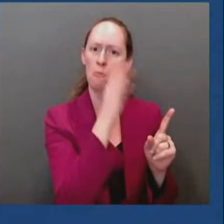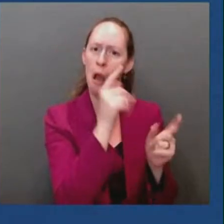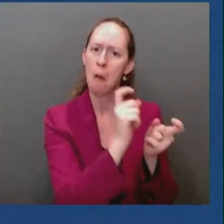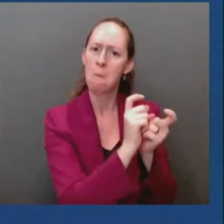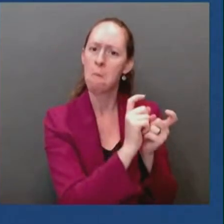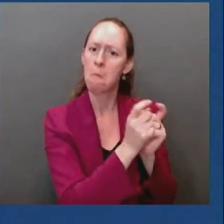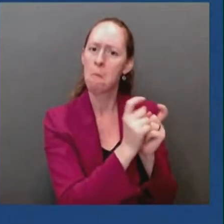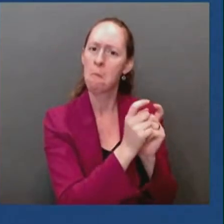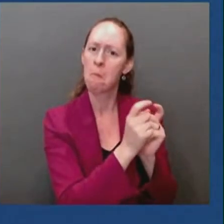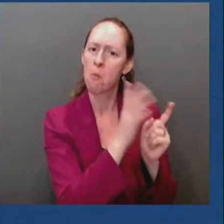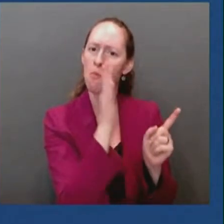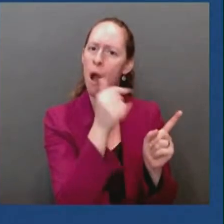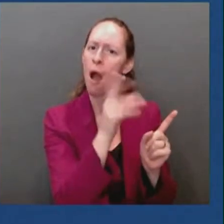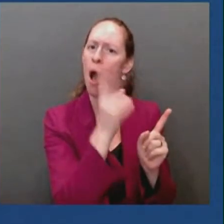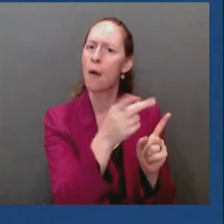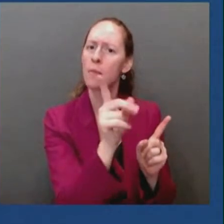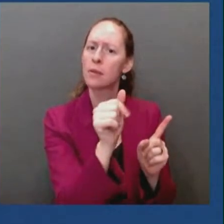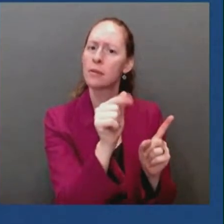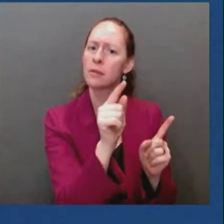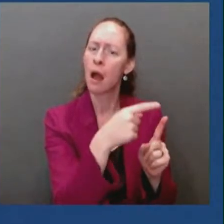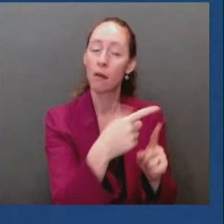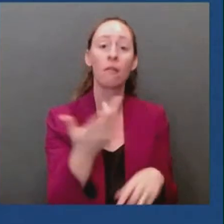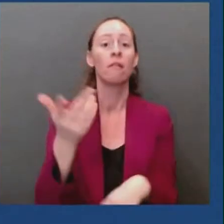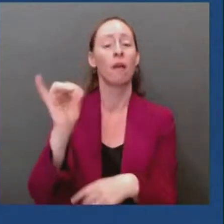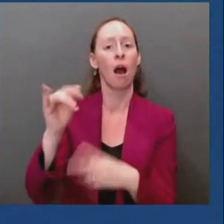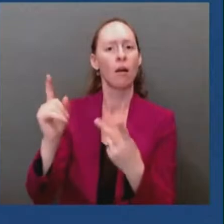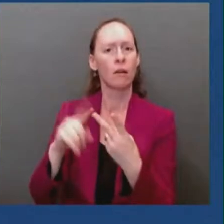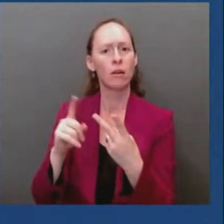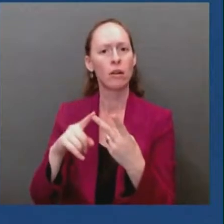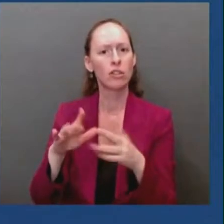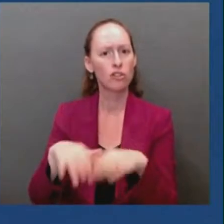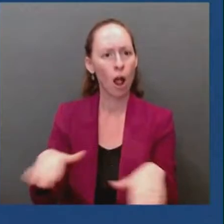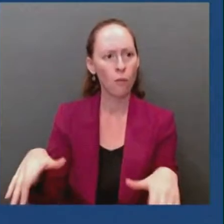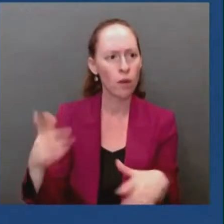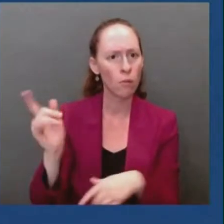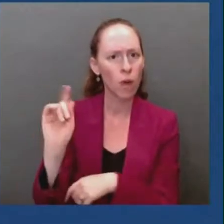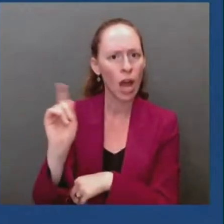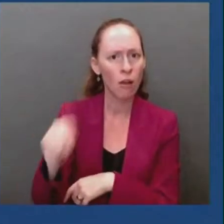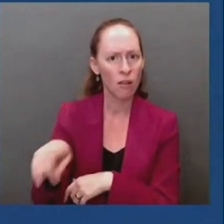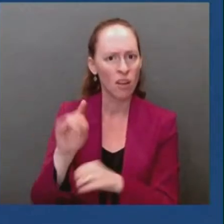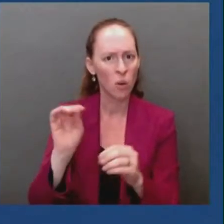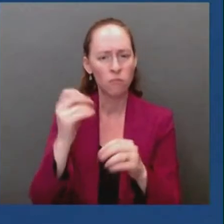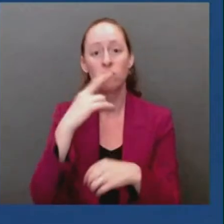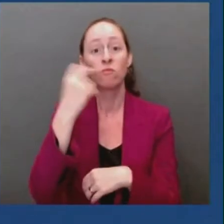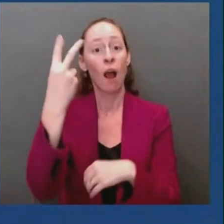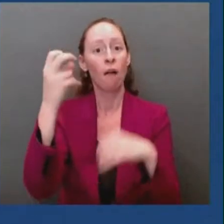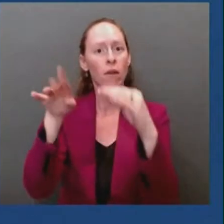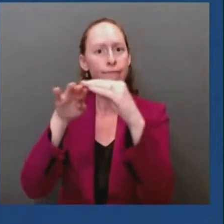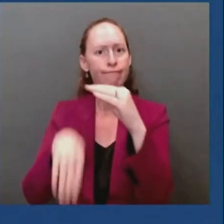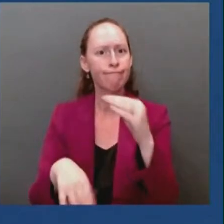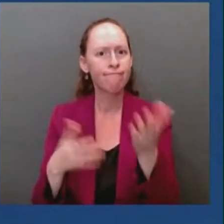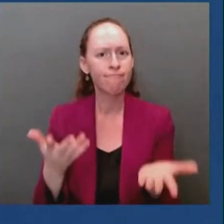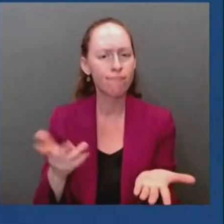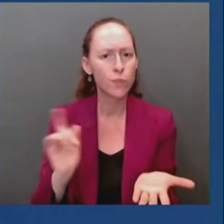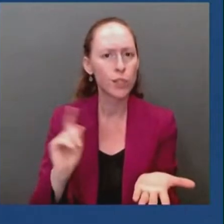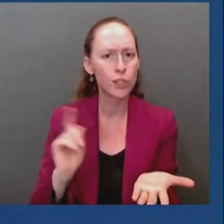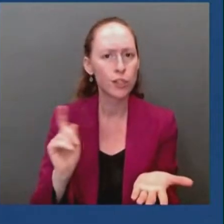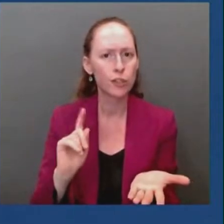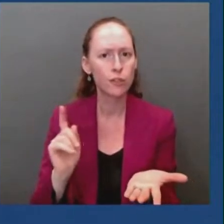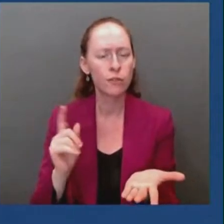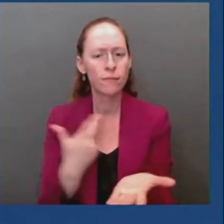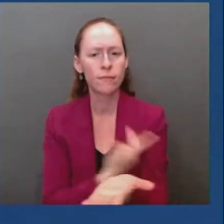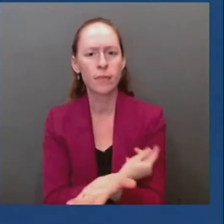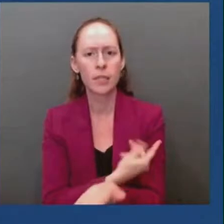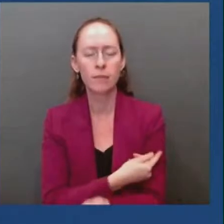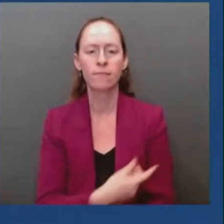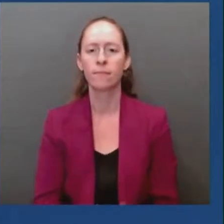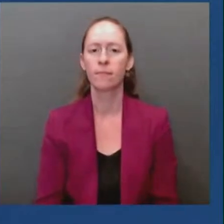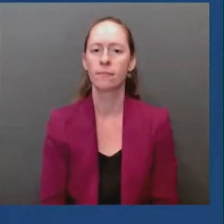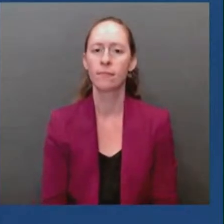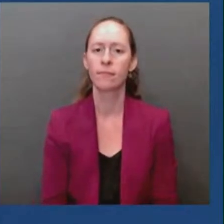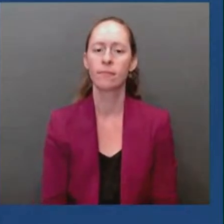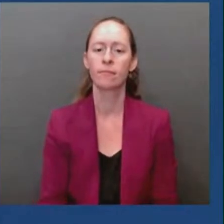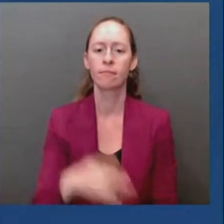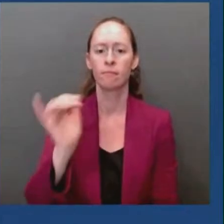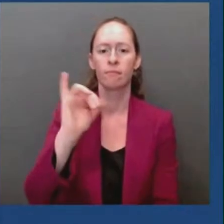NOT UPDATED AS WELL AS WELL AS